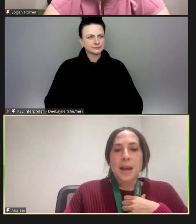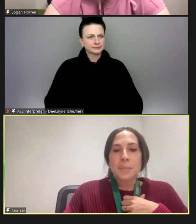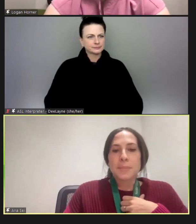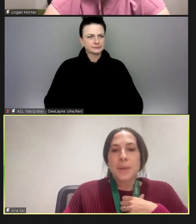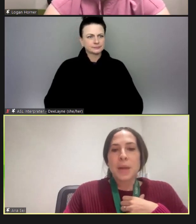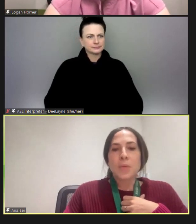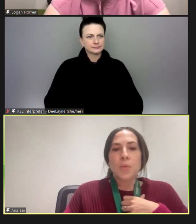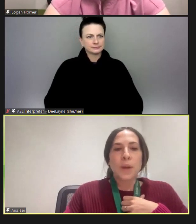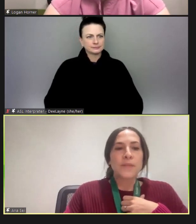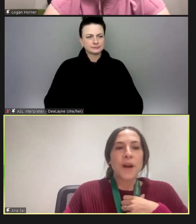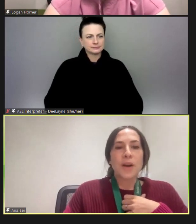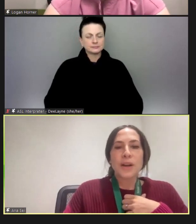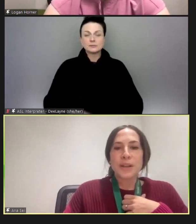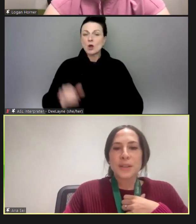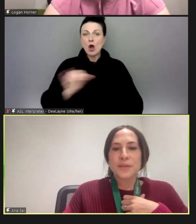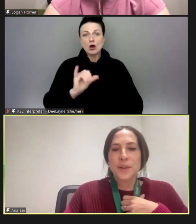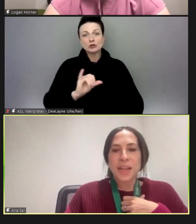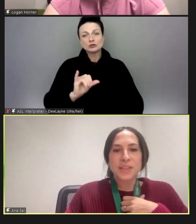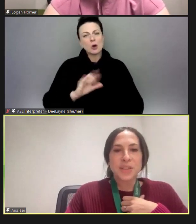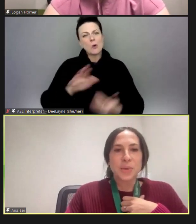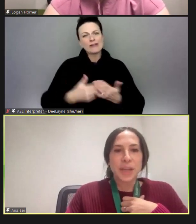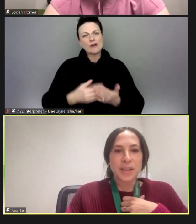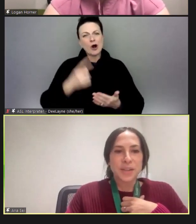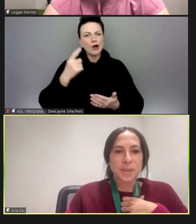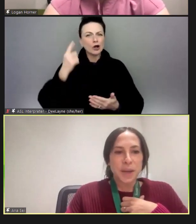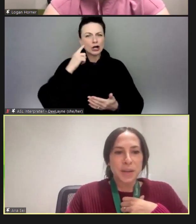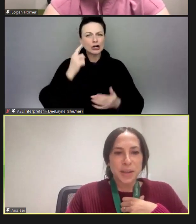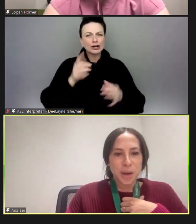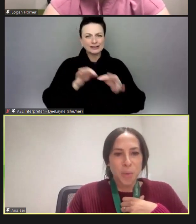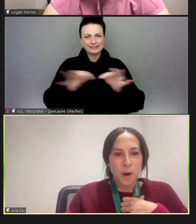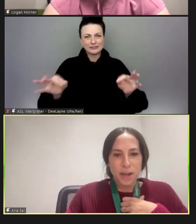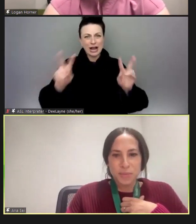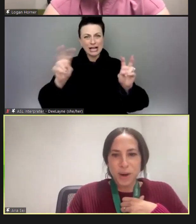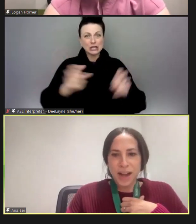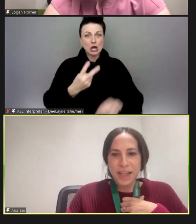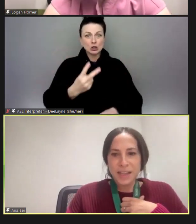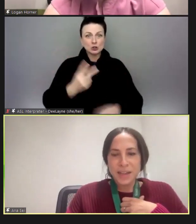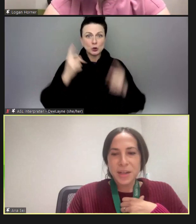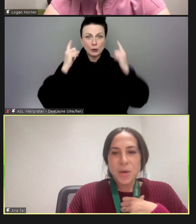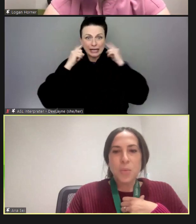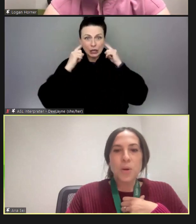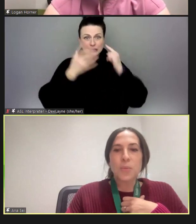um and we've all heard the phrase two